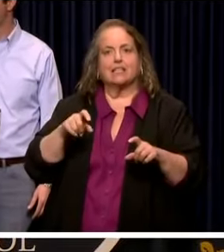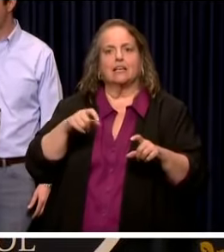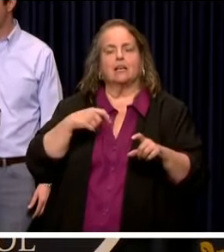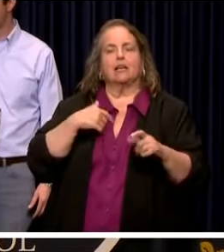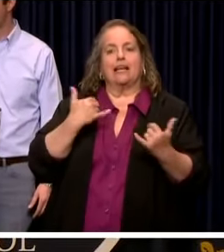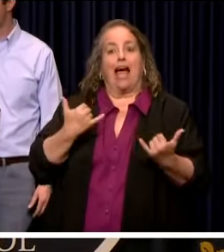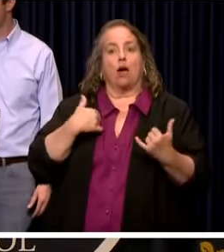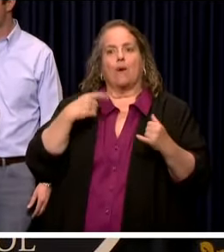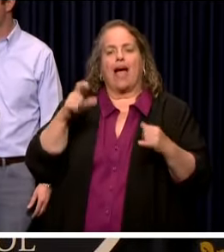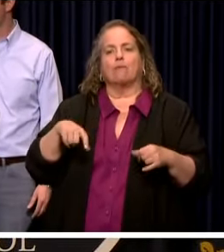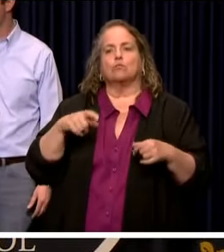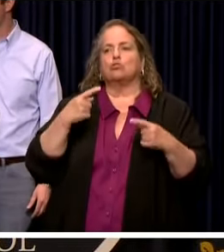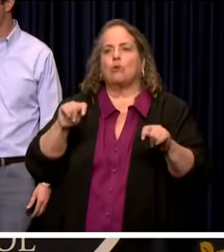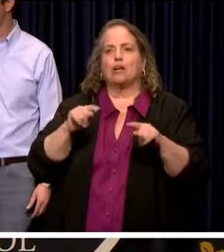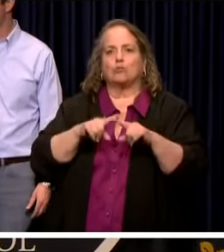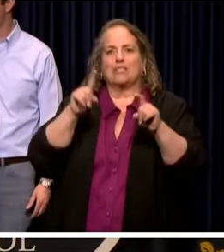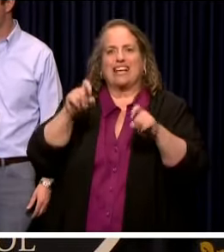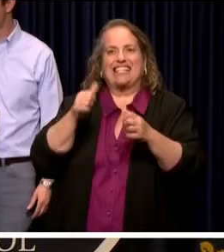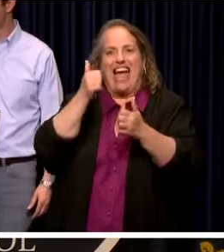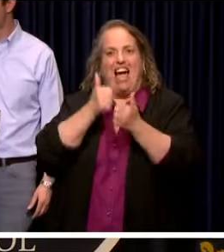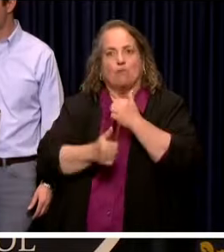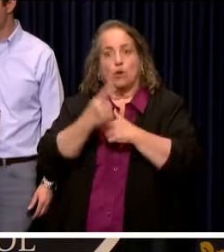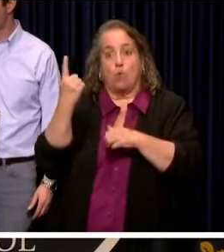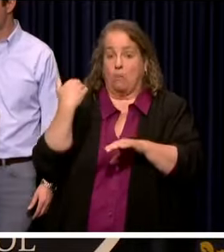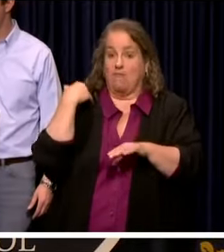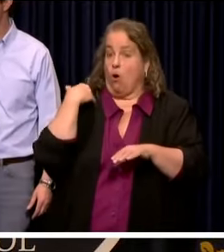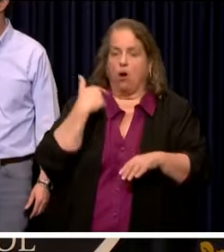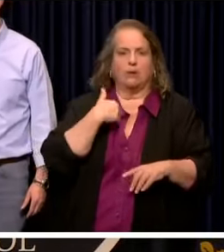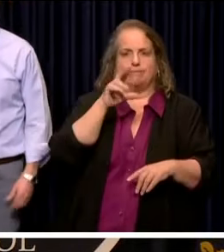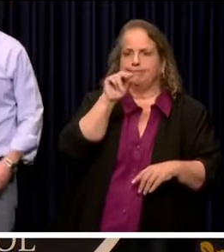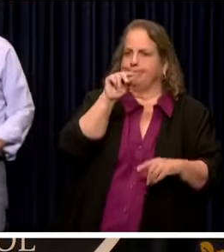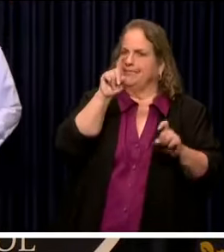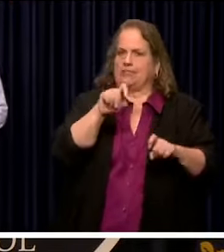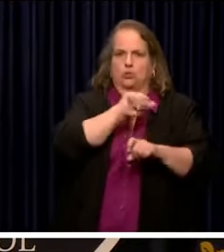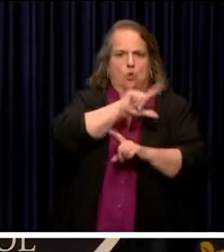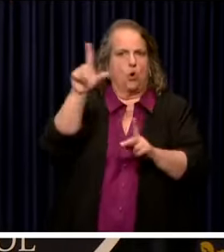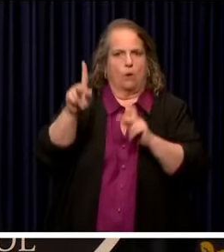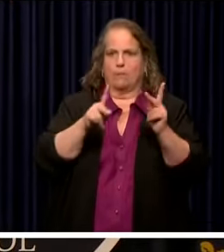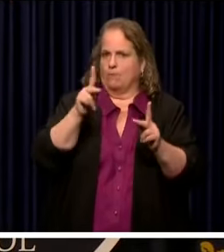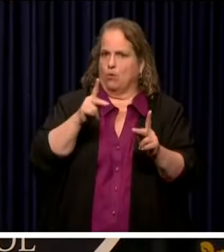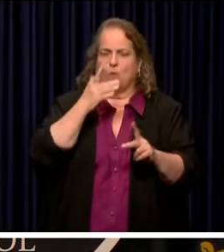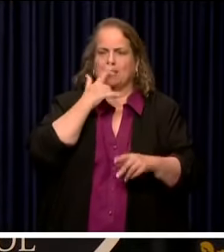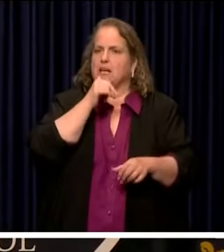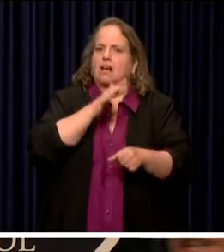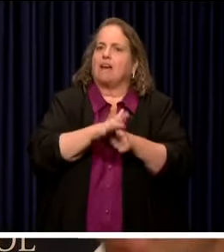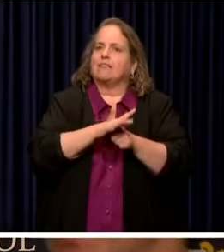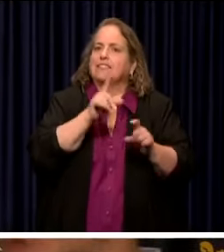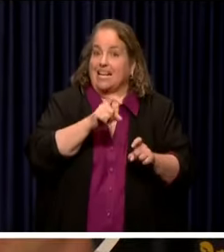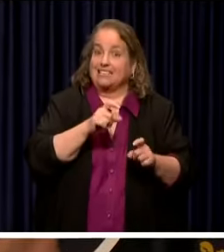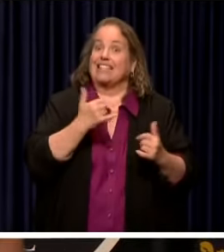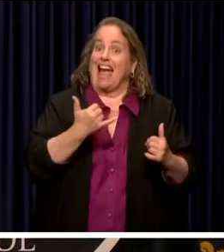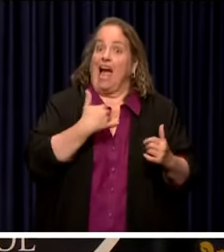MANY COUNTIES IN THIS REGION ARE SHOWING EITHER NO INCREASE IN CONFIRM CASES OR WHAT COULD BE